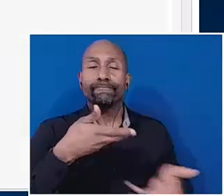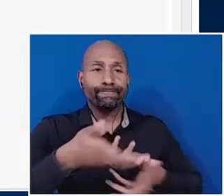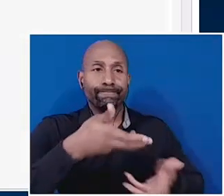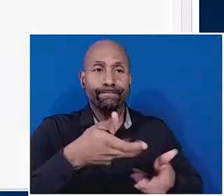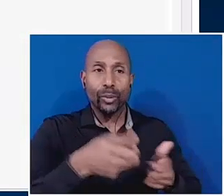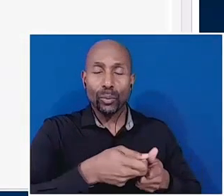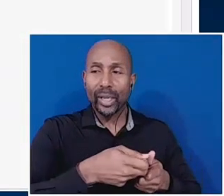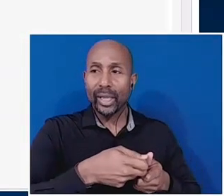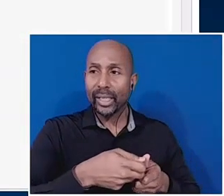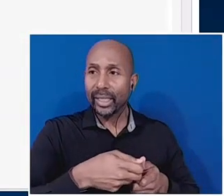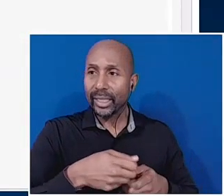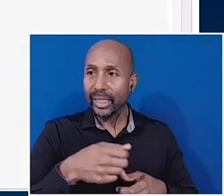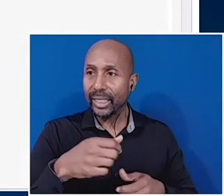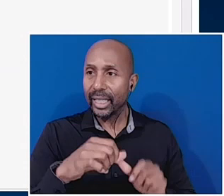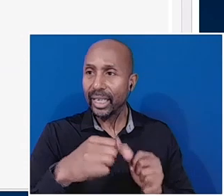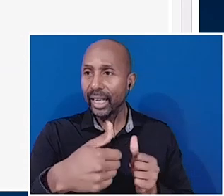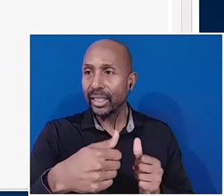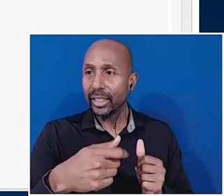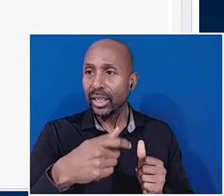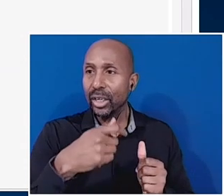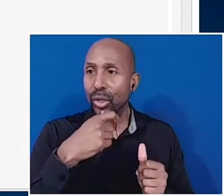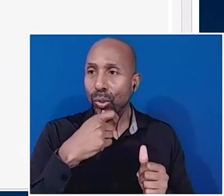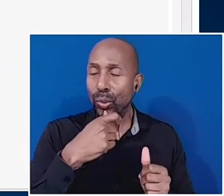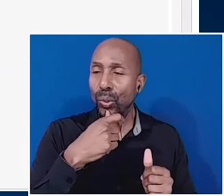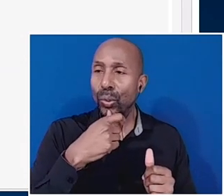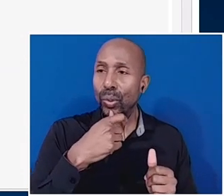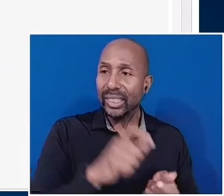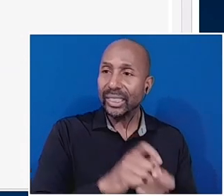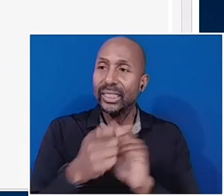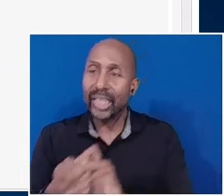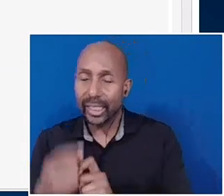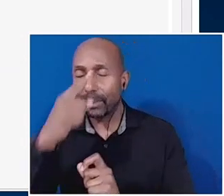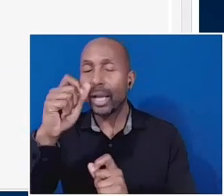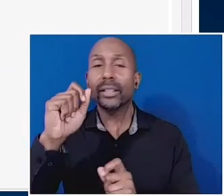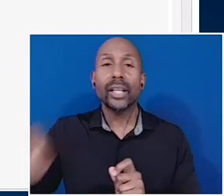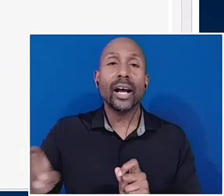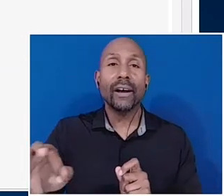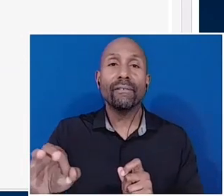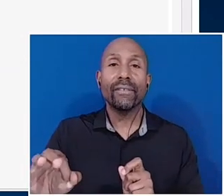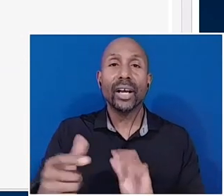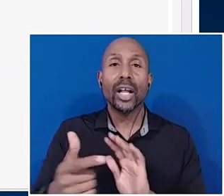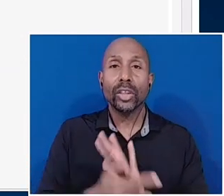legislation. One, why should that- to the